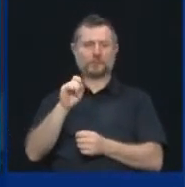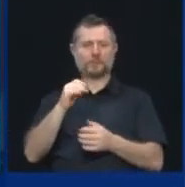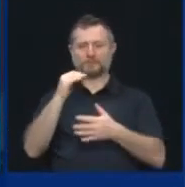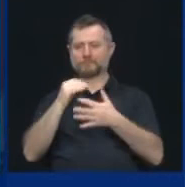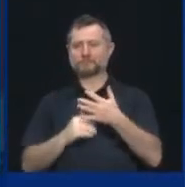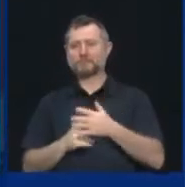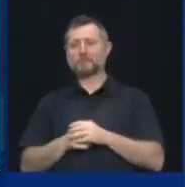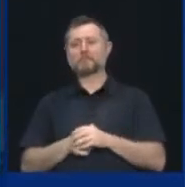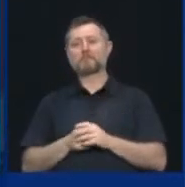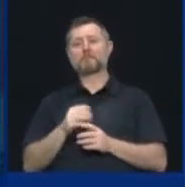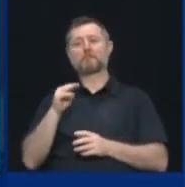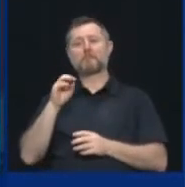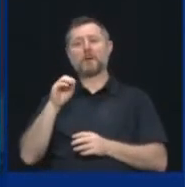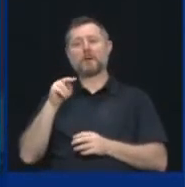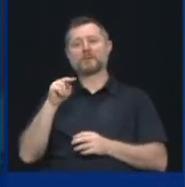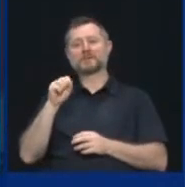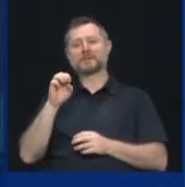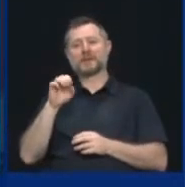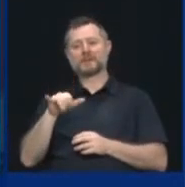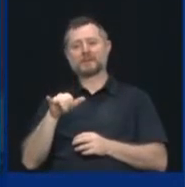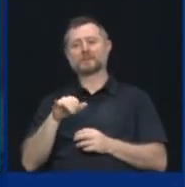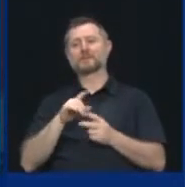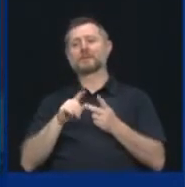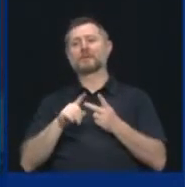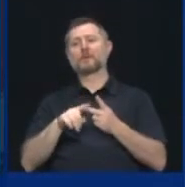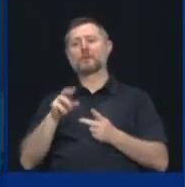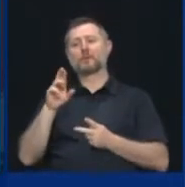STARTING WITH THE LOWEST VACCINATION.